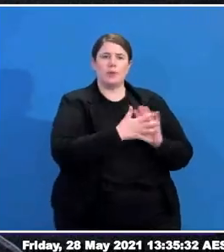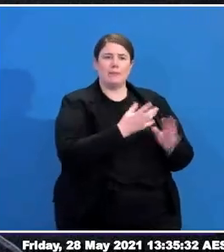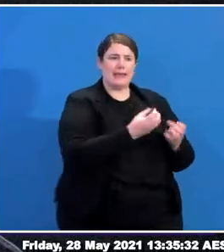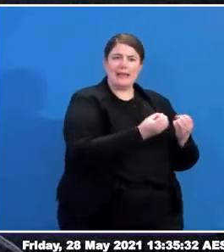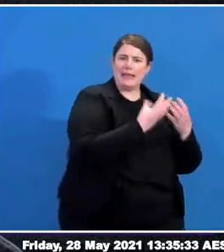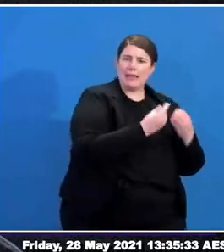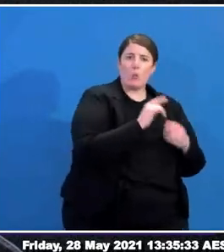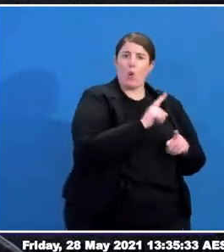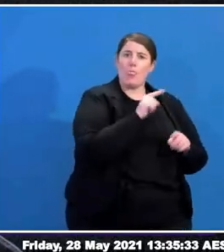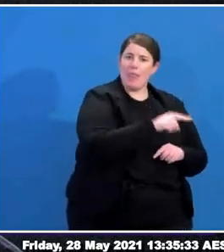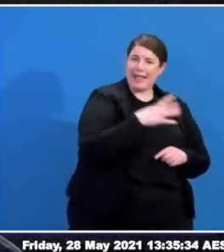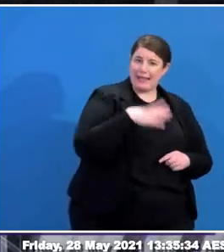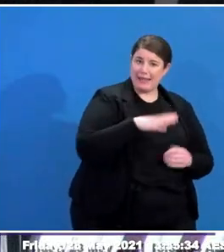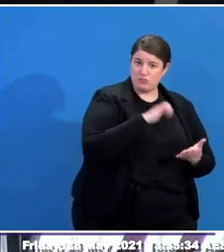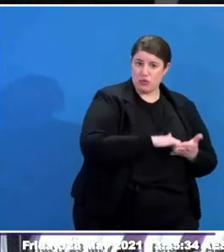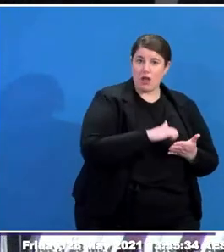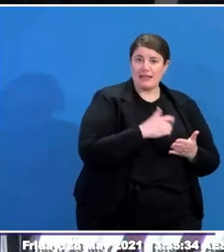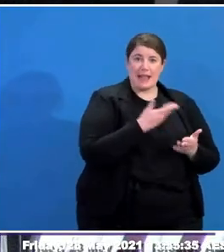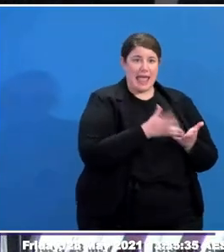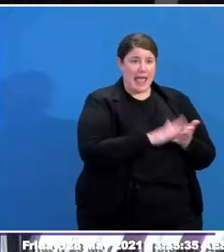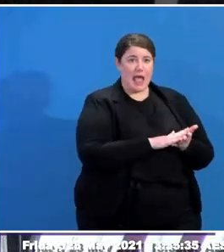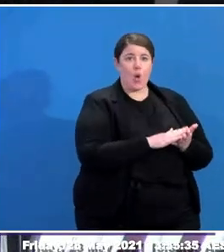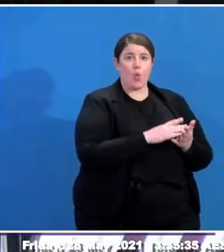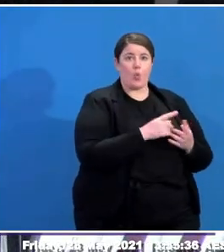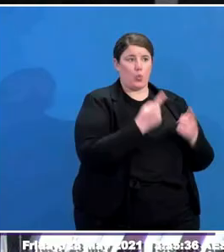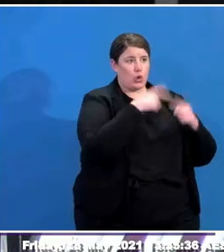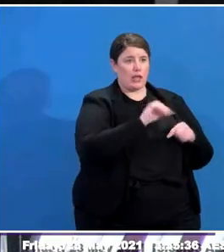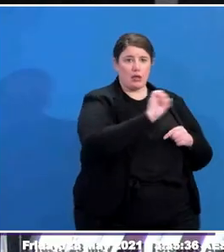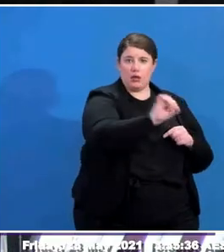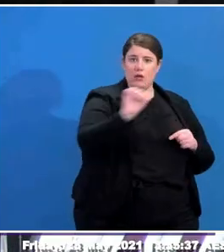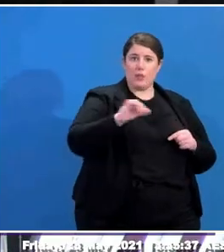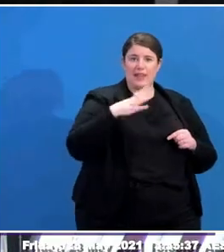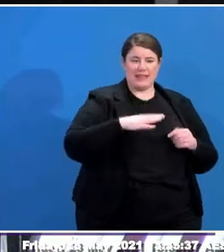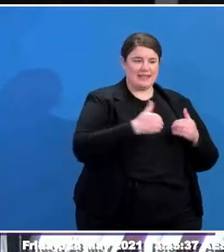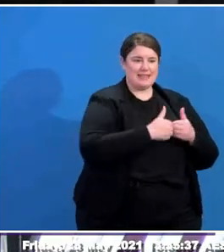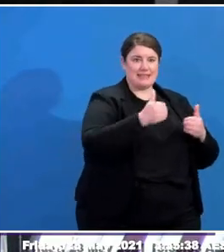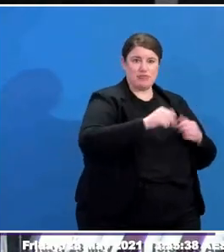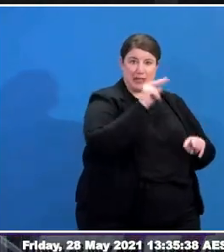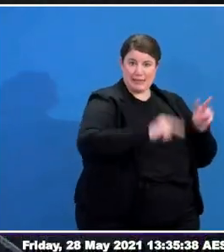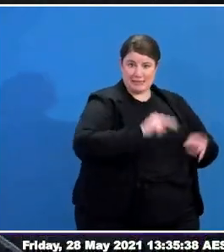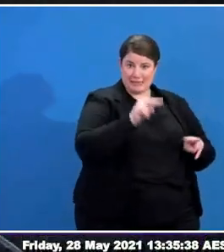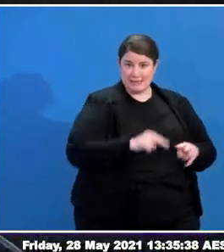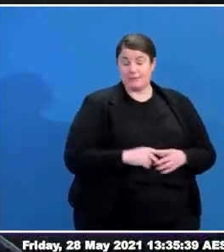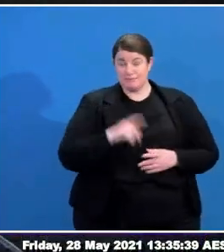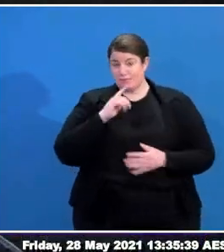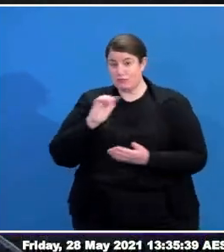needs, and the question of how they interact with the needs of others will be separately assessed, is that right? MR McNAUGHTON: That is correct.